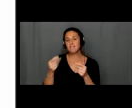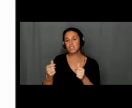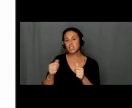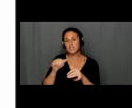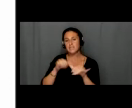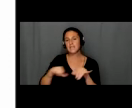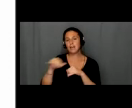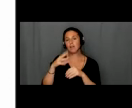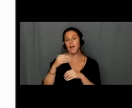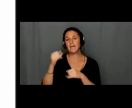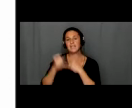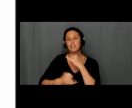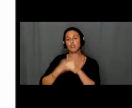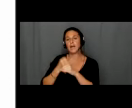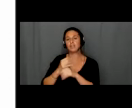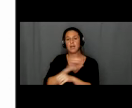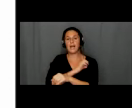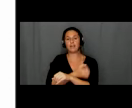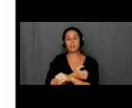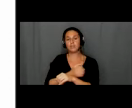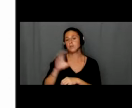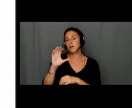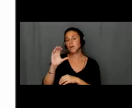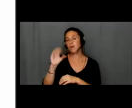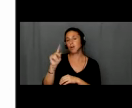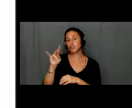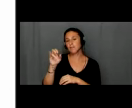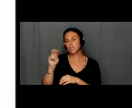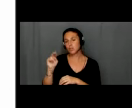international energy conservation code to include realtime indoor